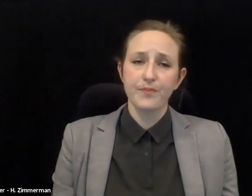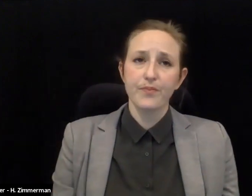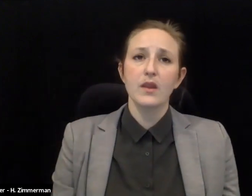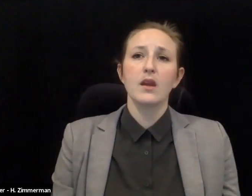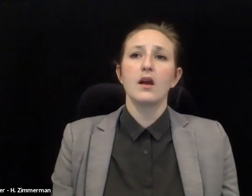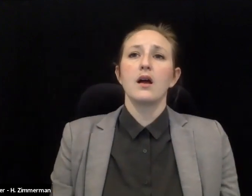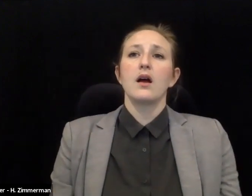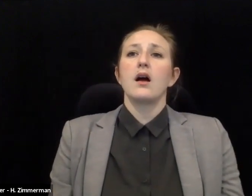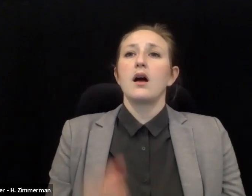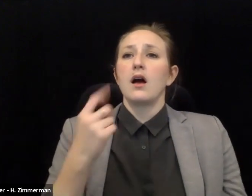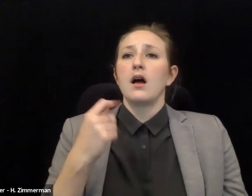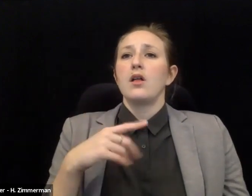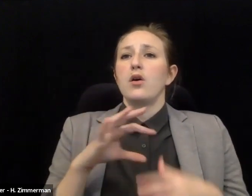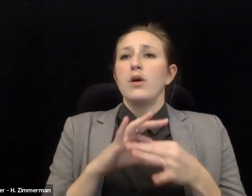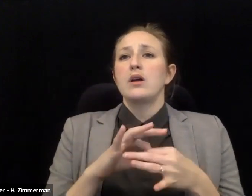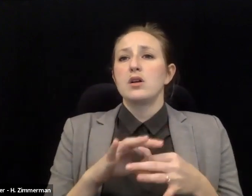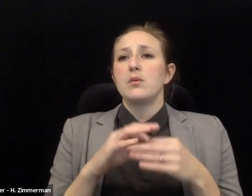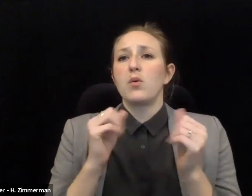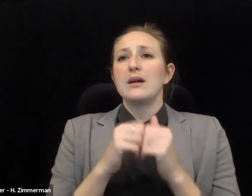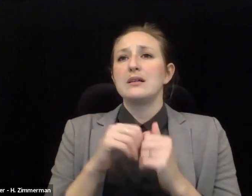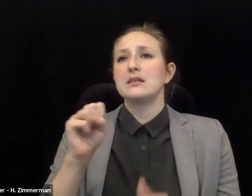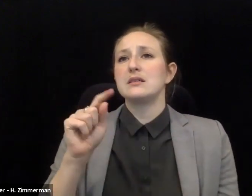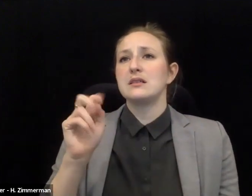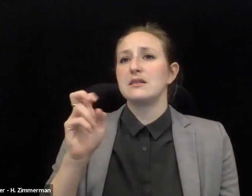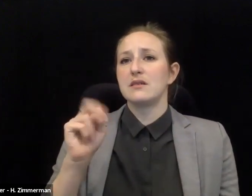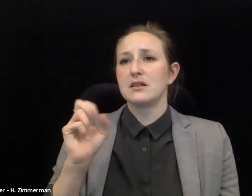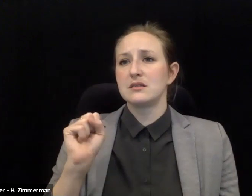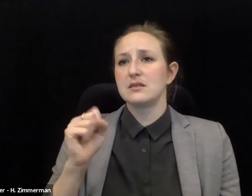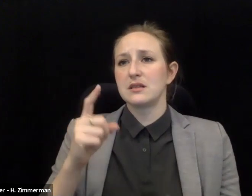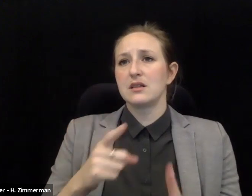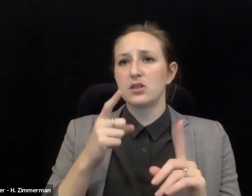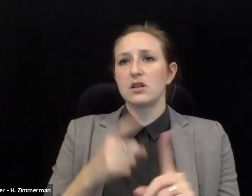with the Stevens initiative was really, I think, one of our starting places